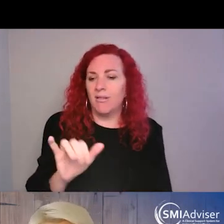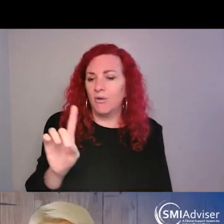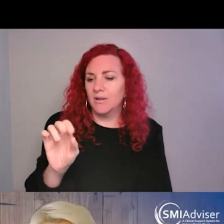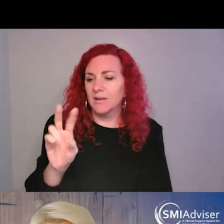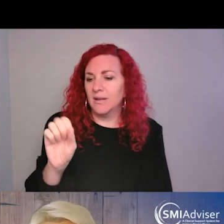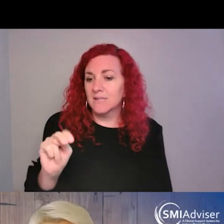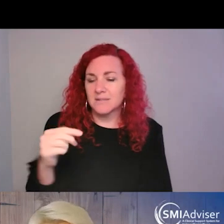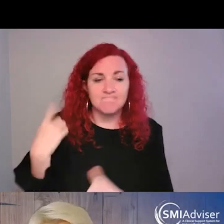IT IS INTERESTING.